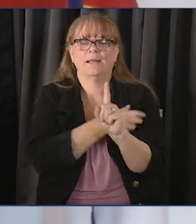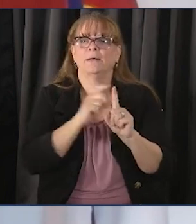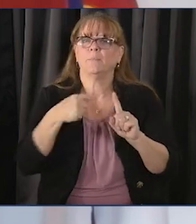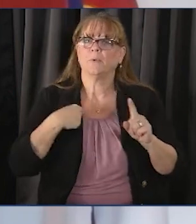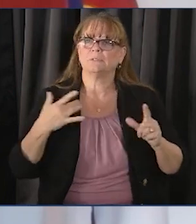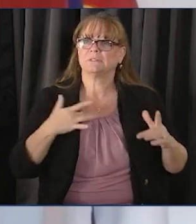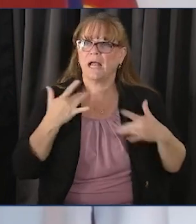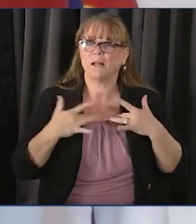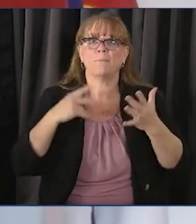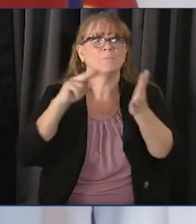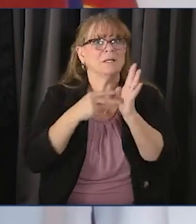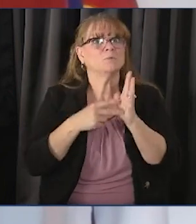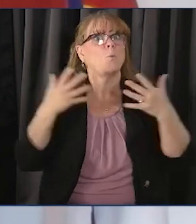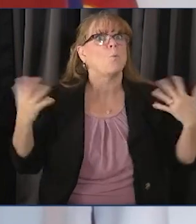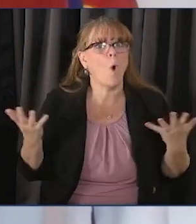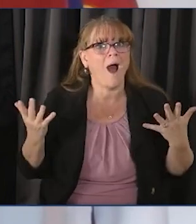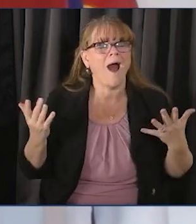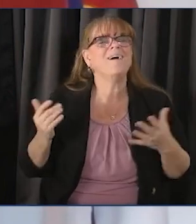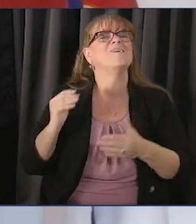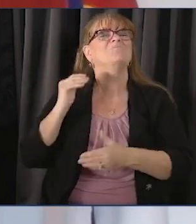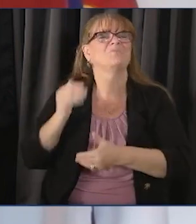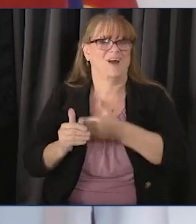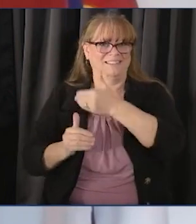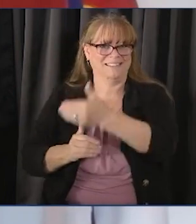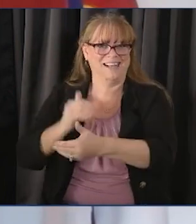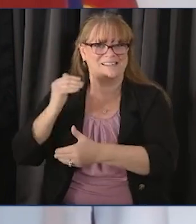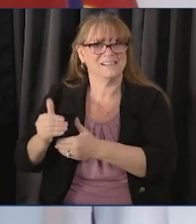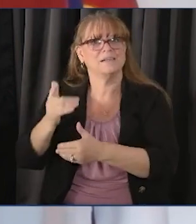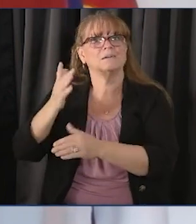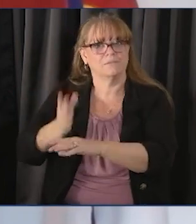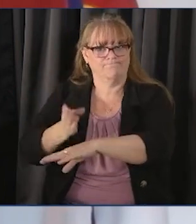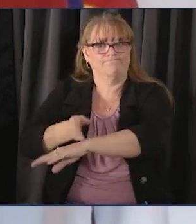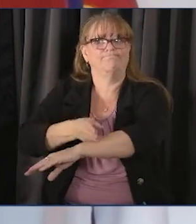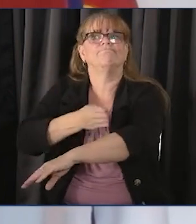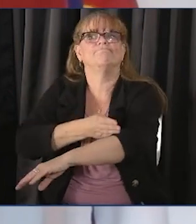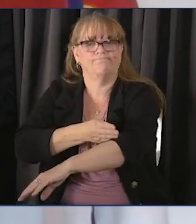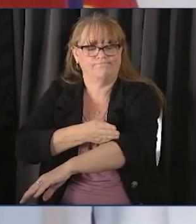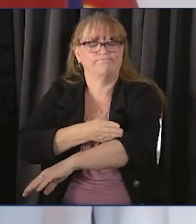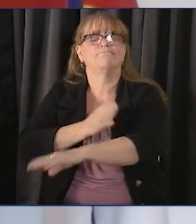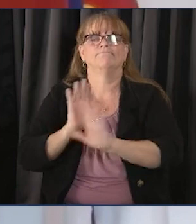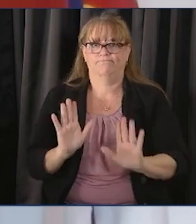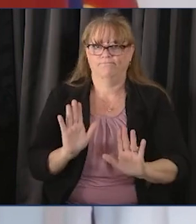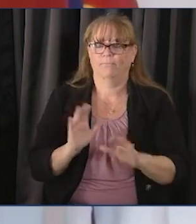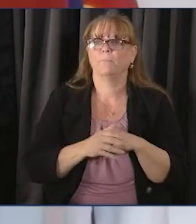ending the pandemic. Often the decisions are made quickly and we need to be aggressive when the opportunity